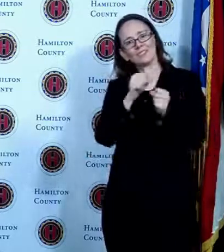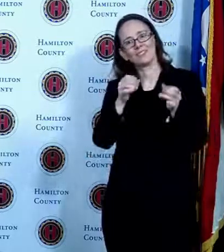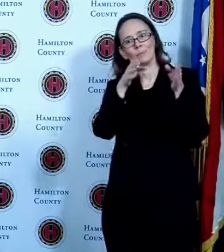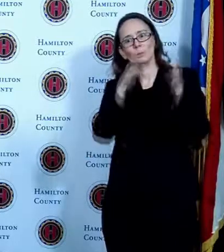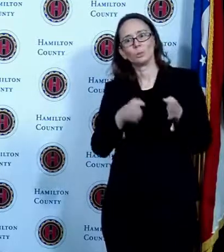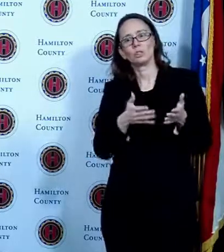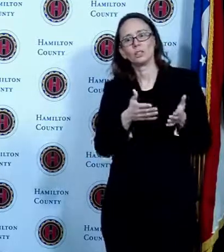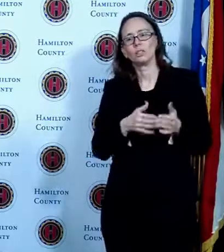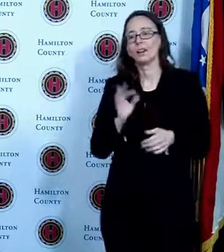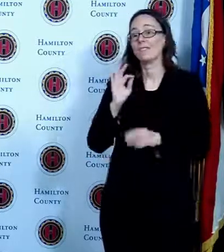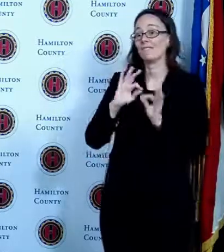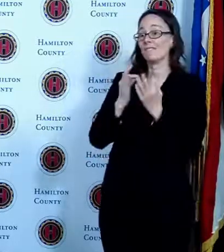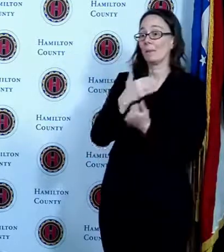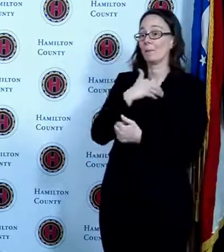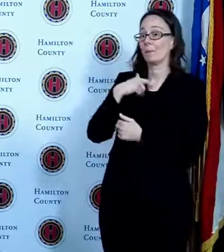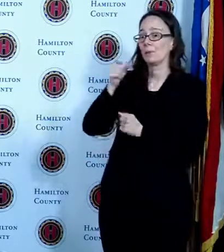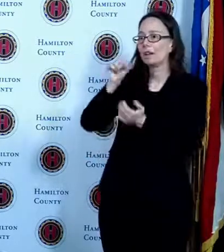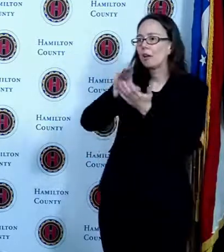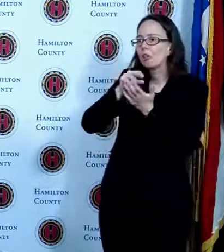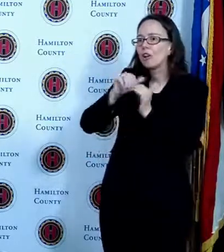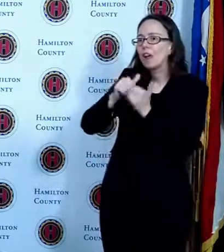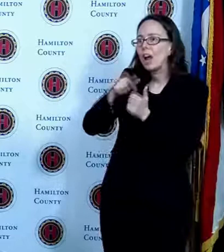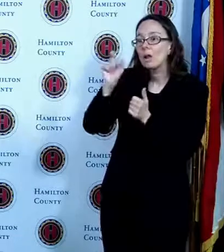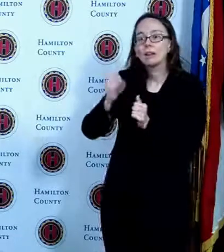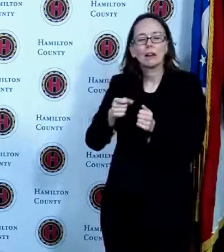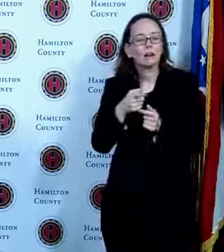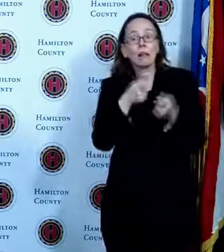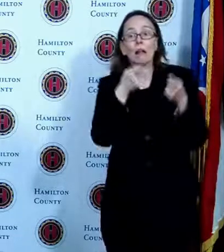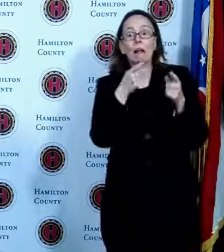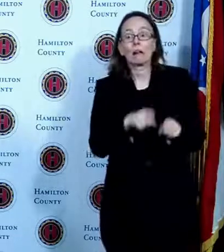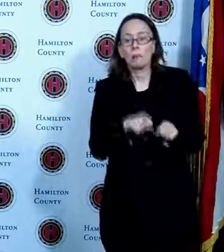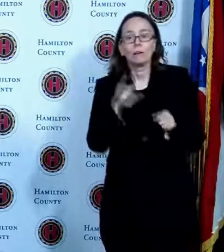come out of addiction but sometimes is still using something that's laced with